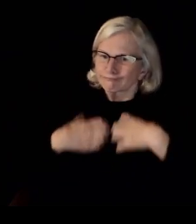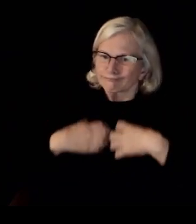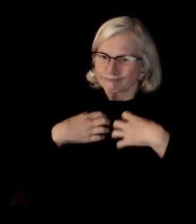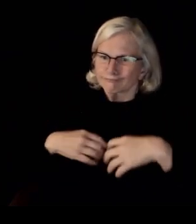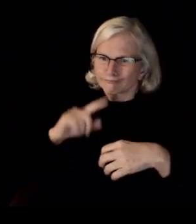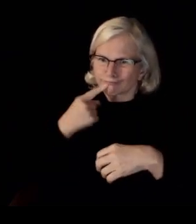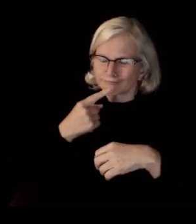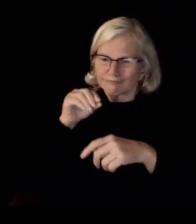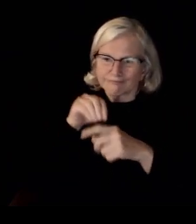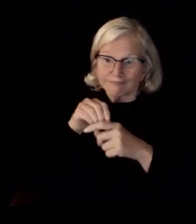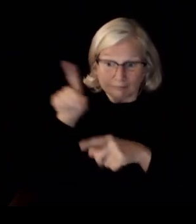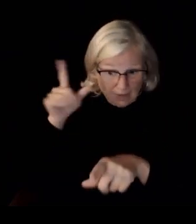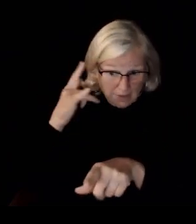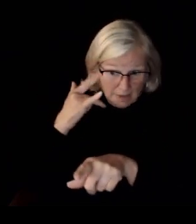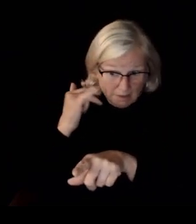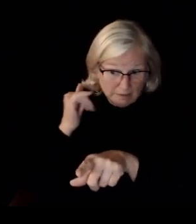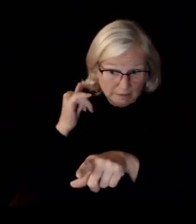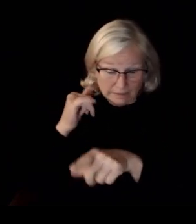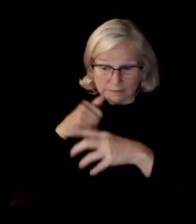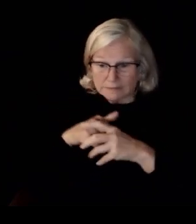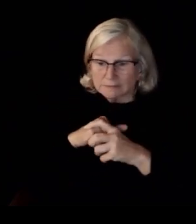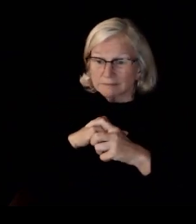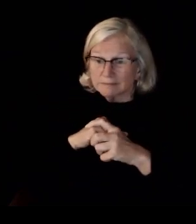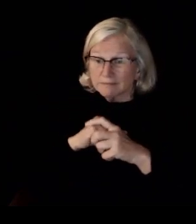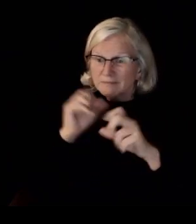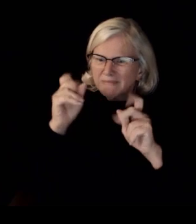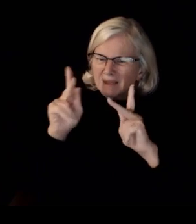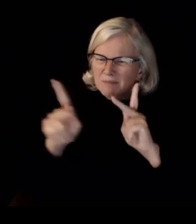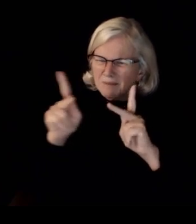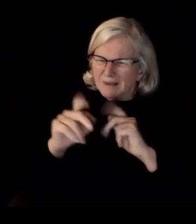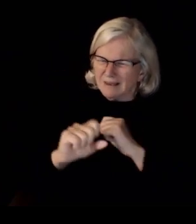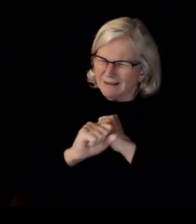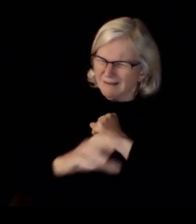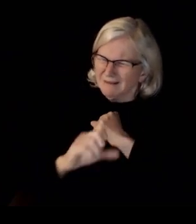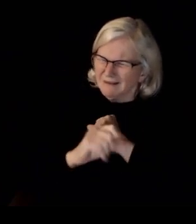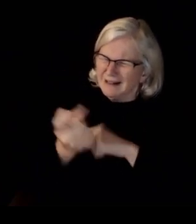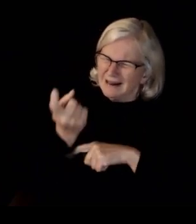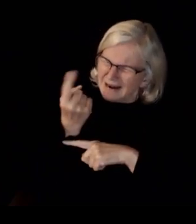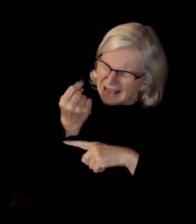gone away. We want providers in the public to be aware of the continued dangers of vaping